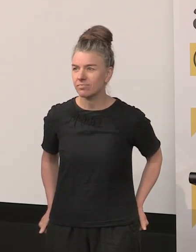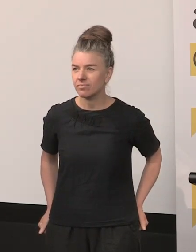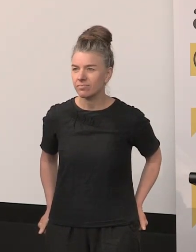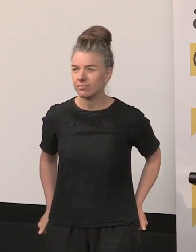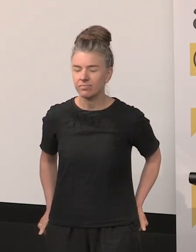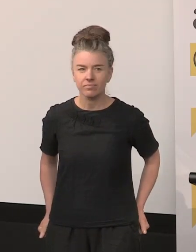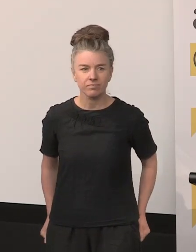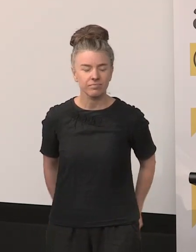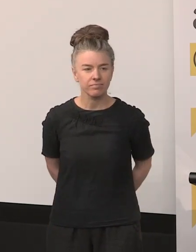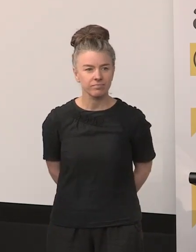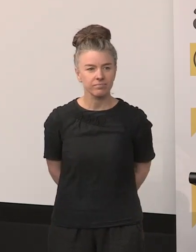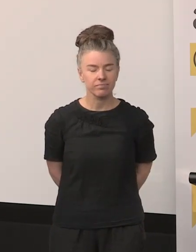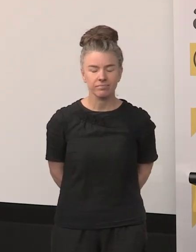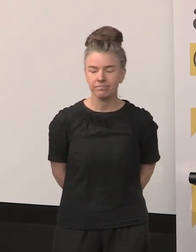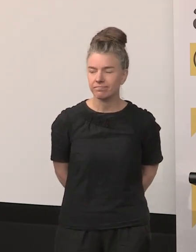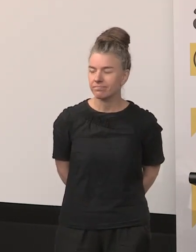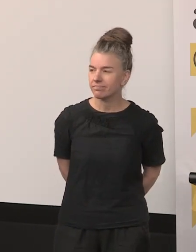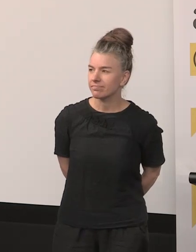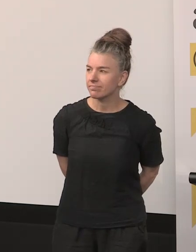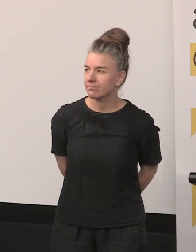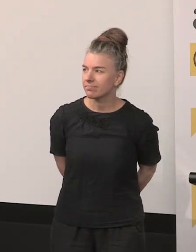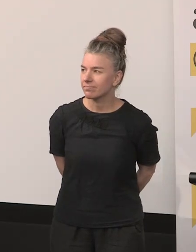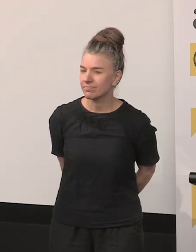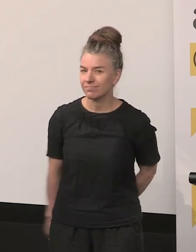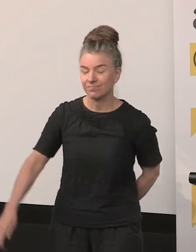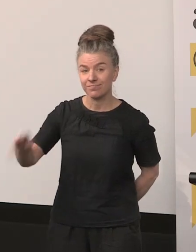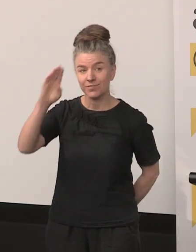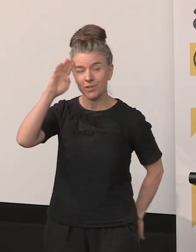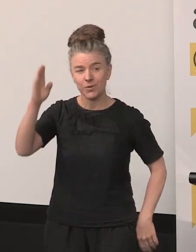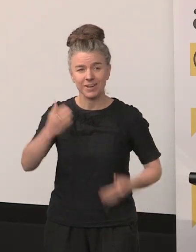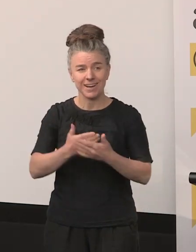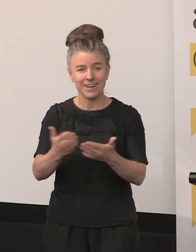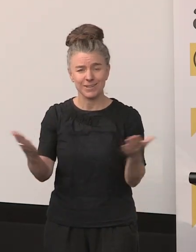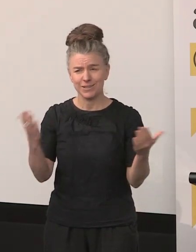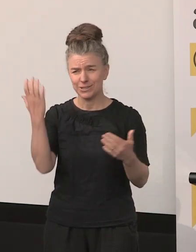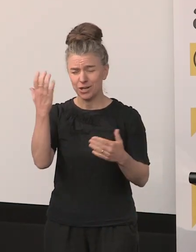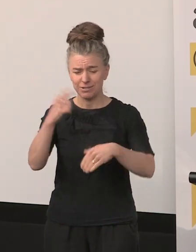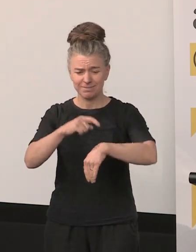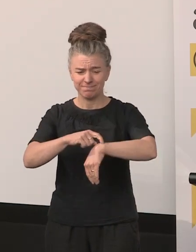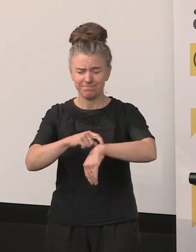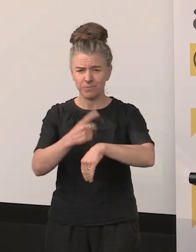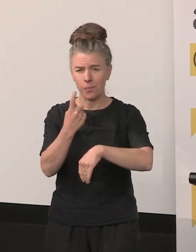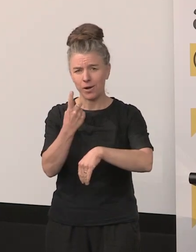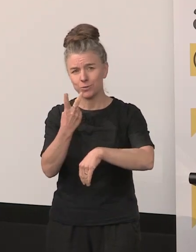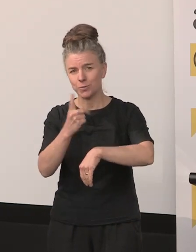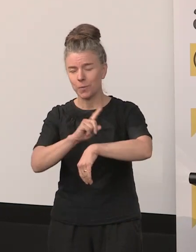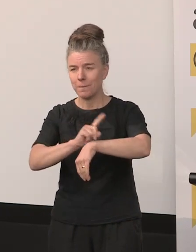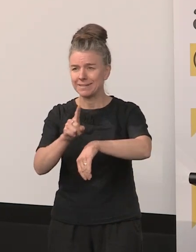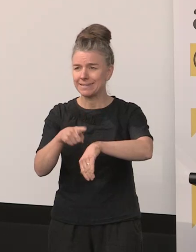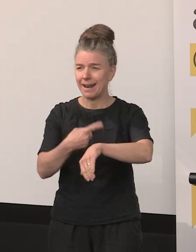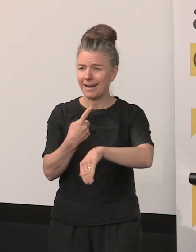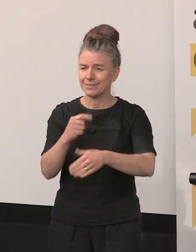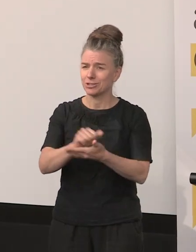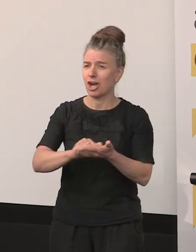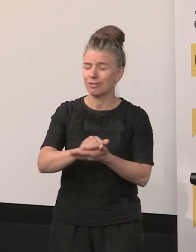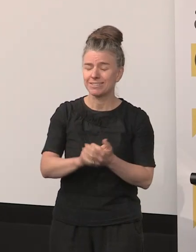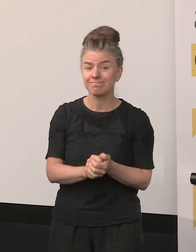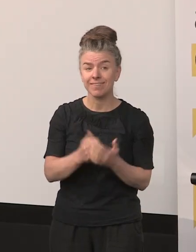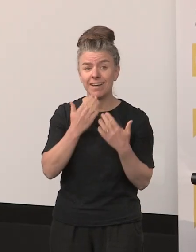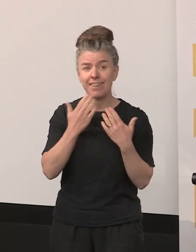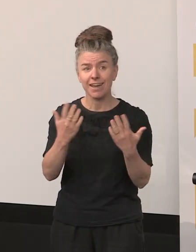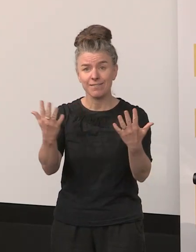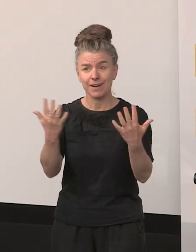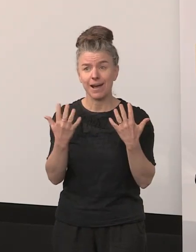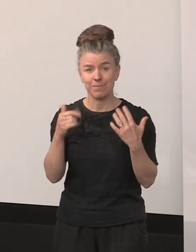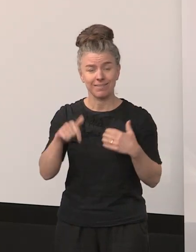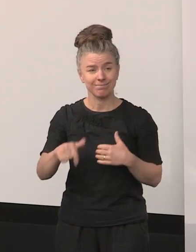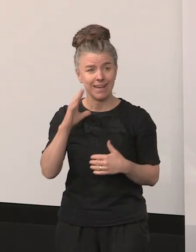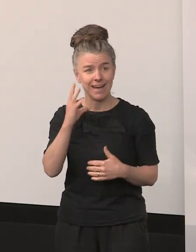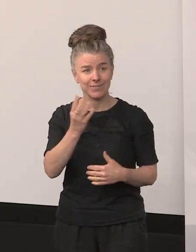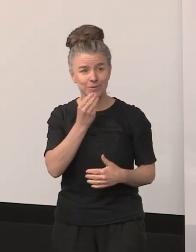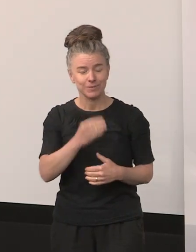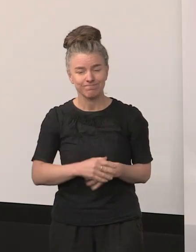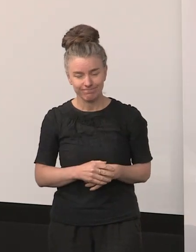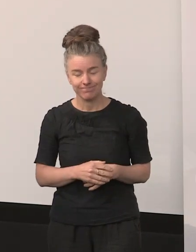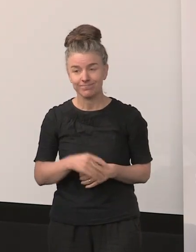Service.